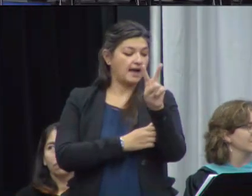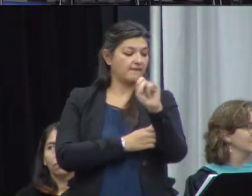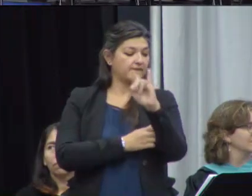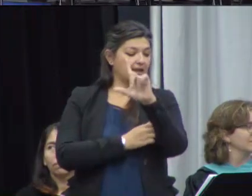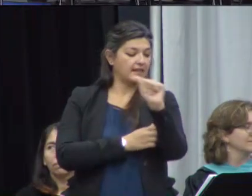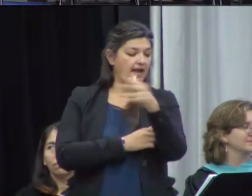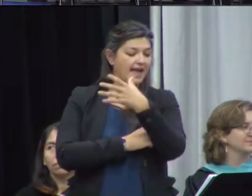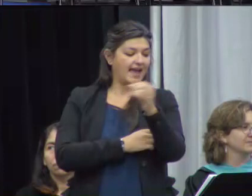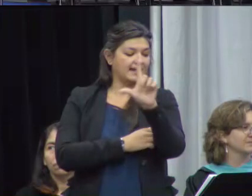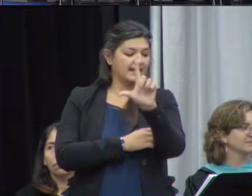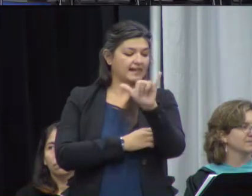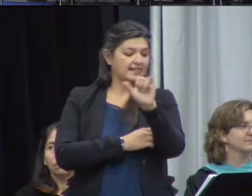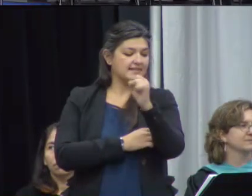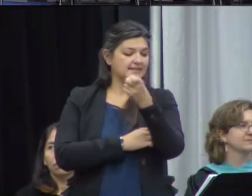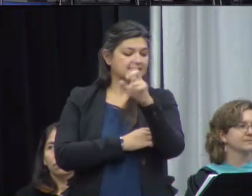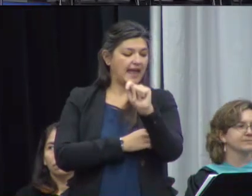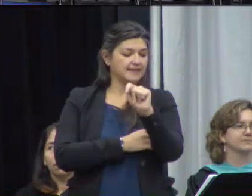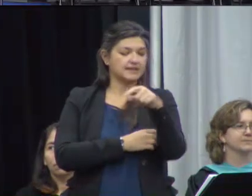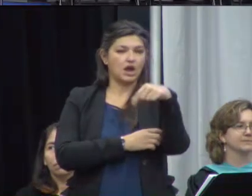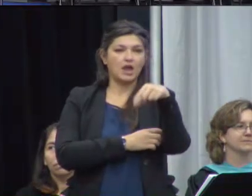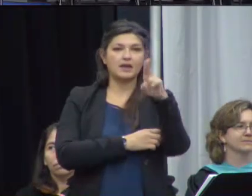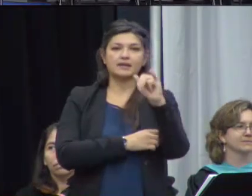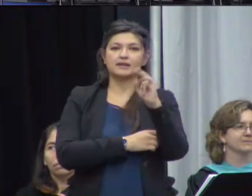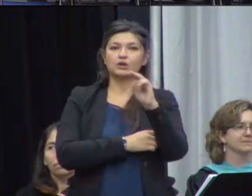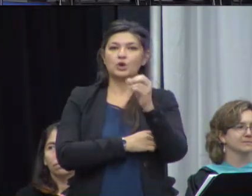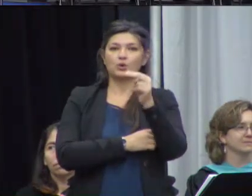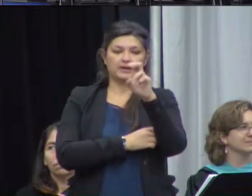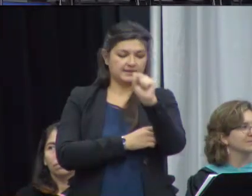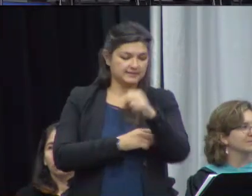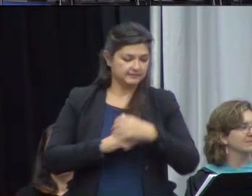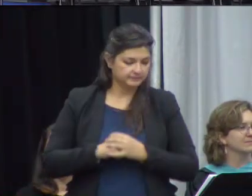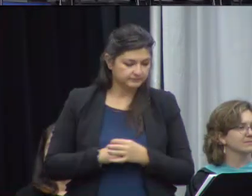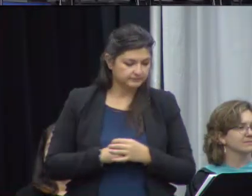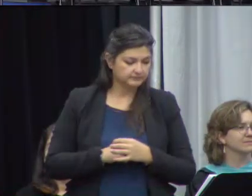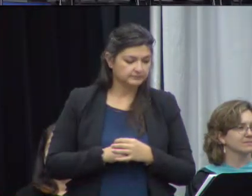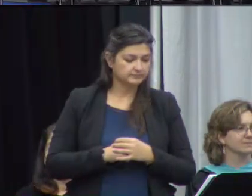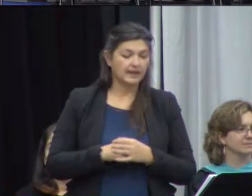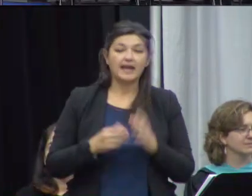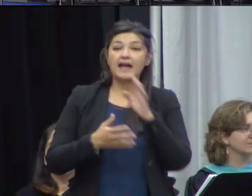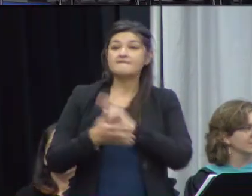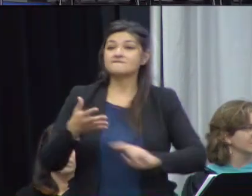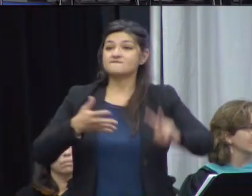(audience applauds) We also have our valedictorian